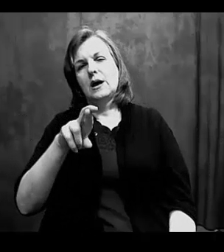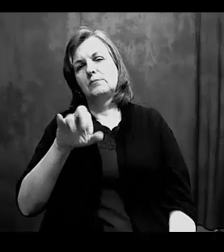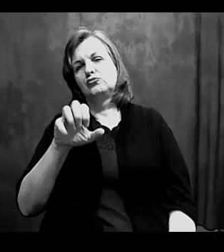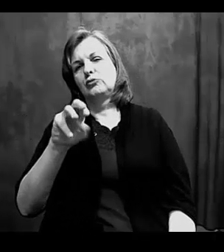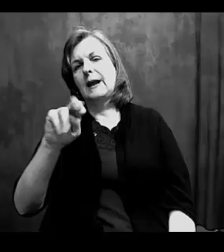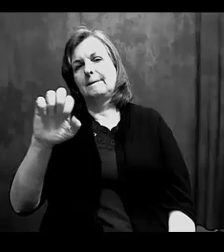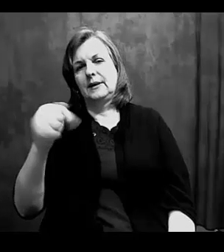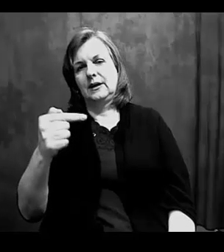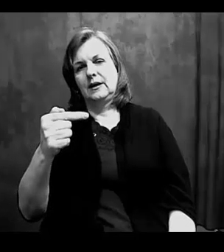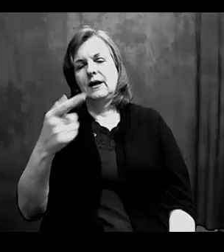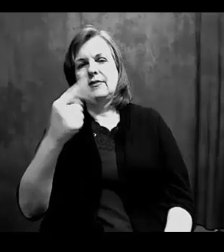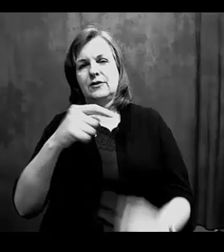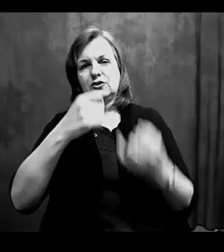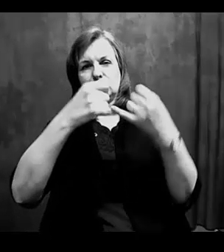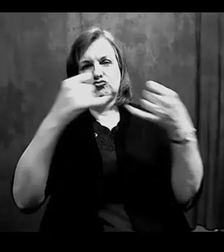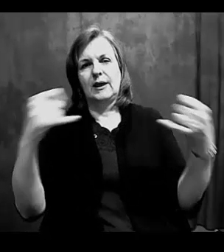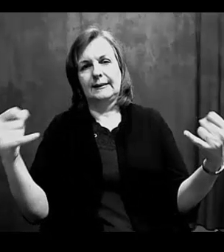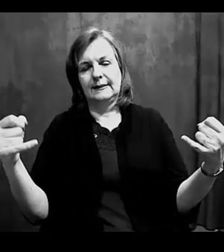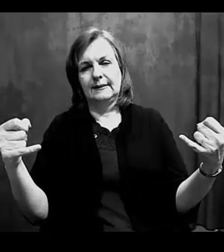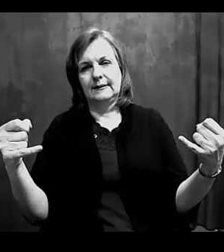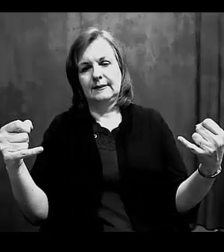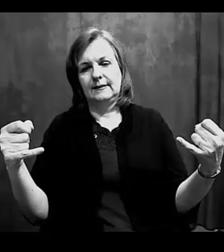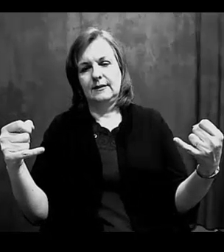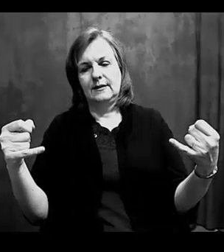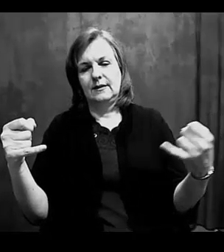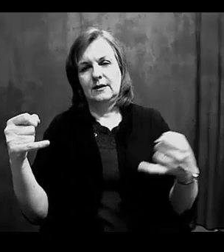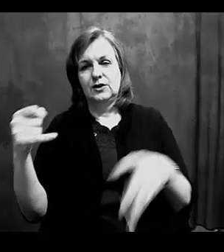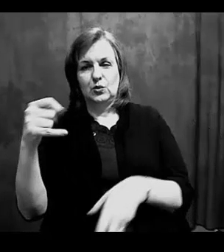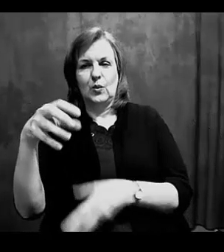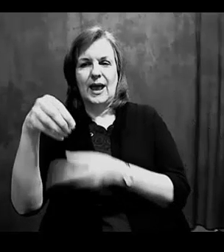what we call priming the strand